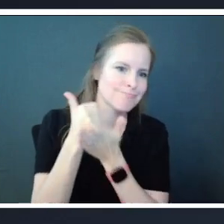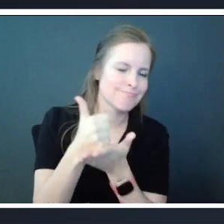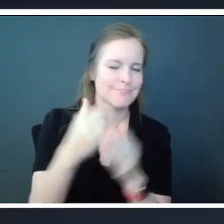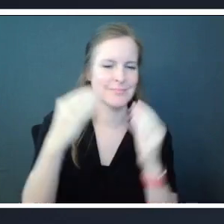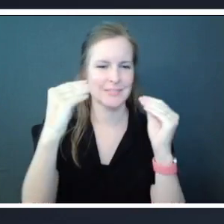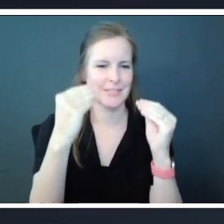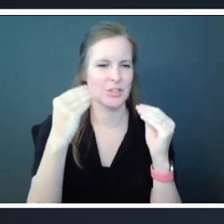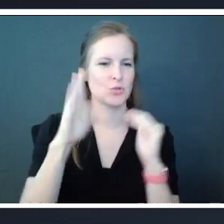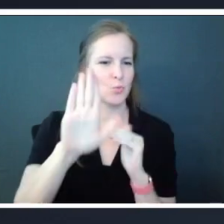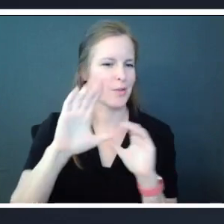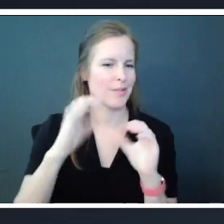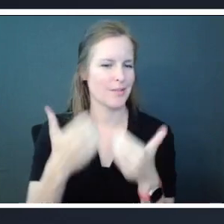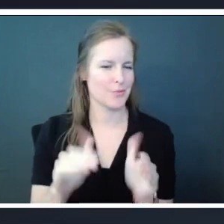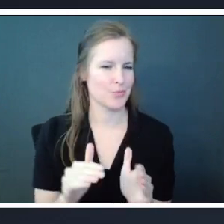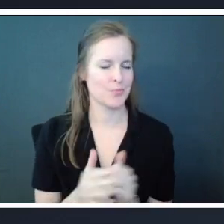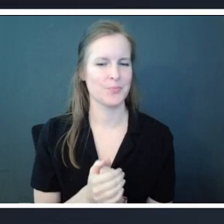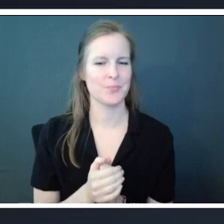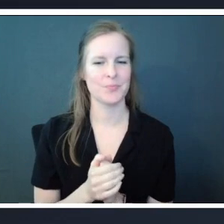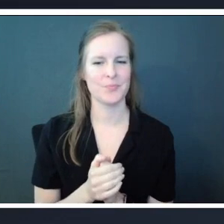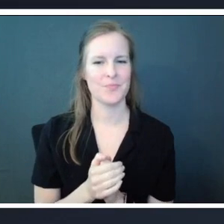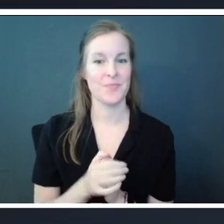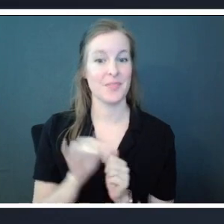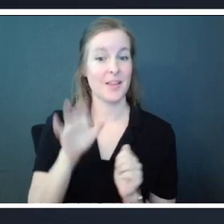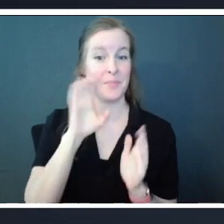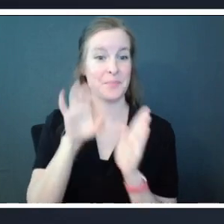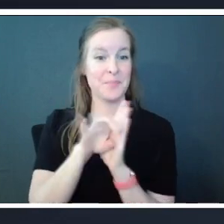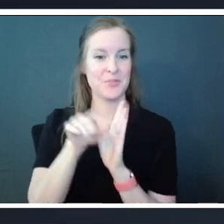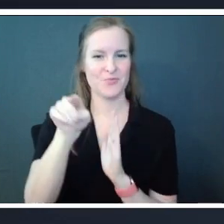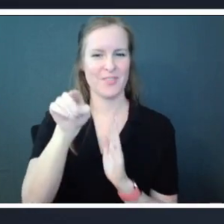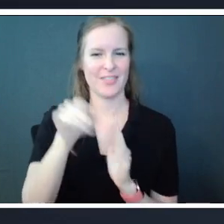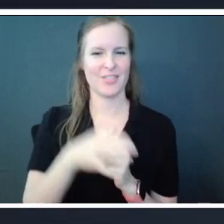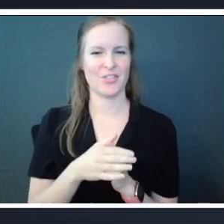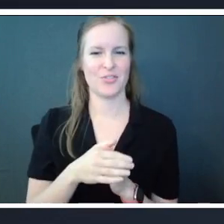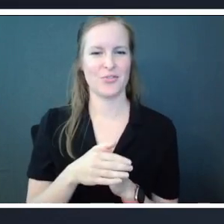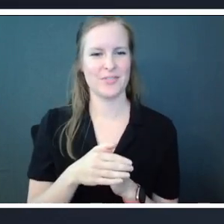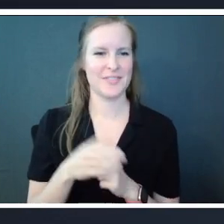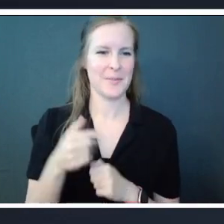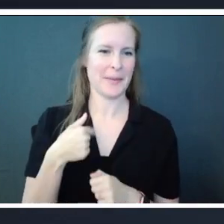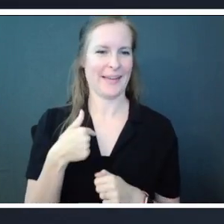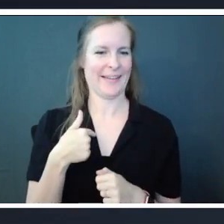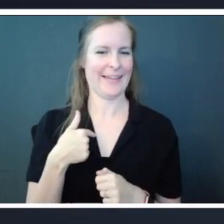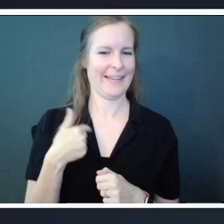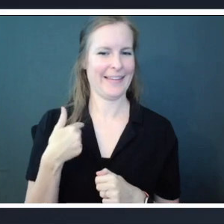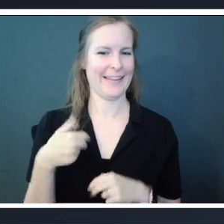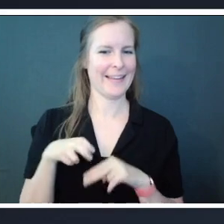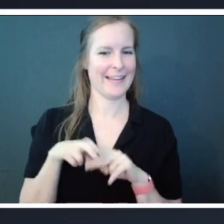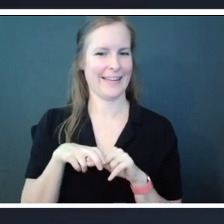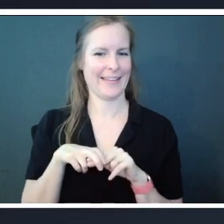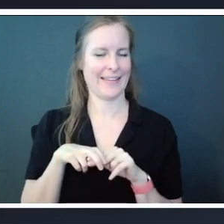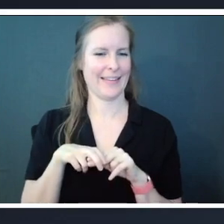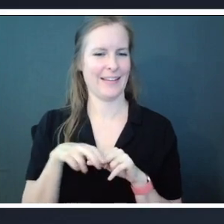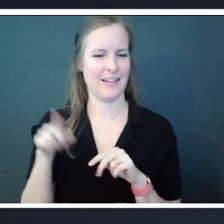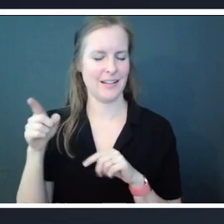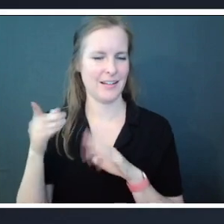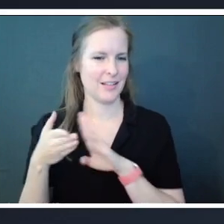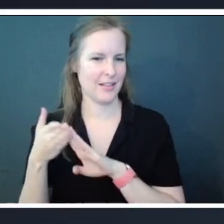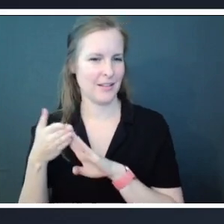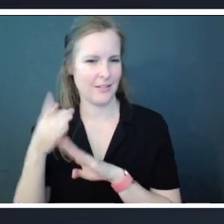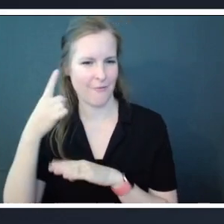That picture right there shows myself, our curator of birds and one of our scientists, Brian Evans.